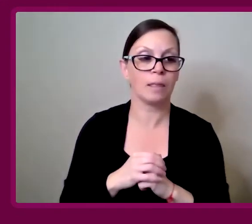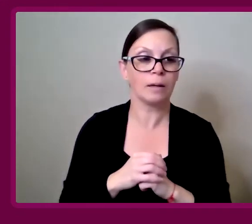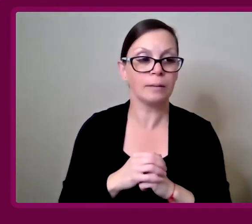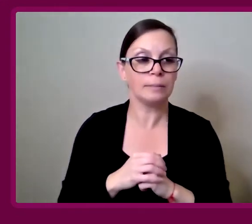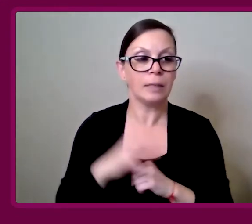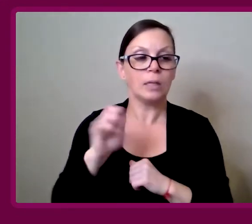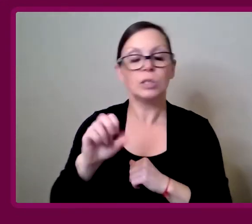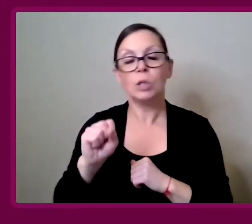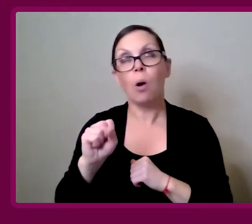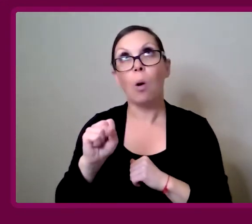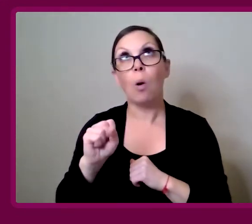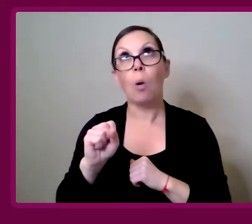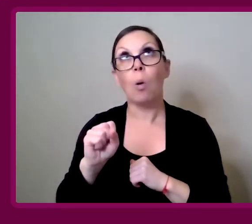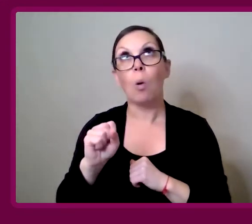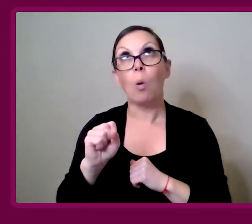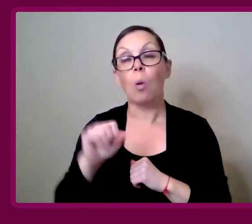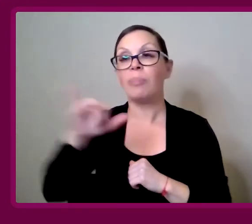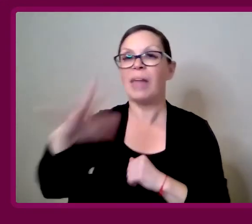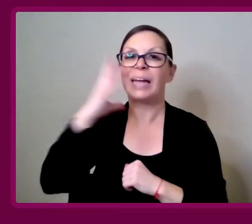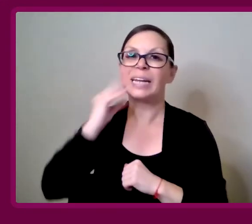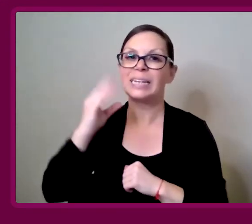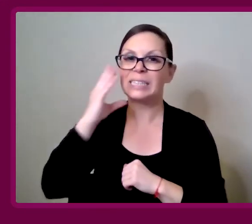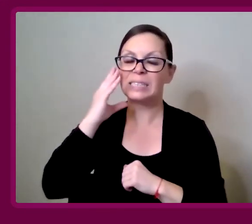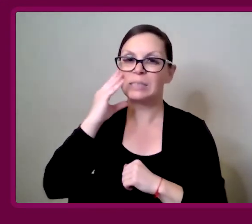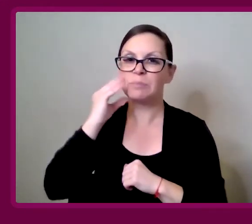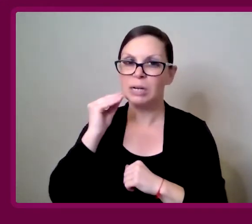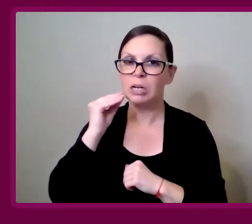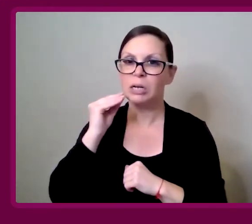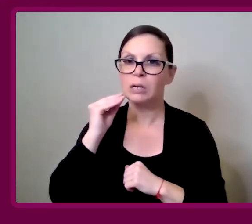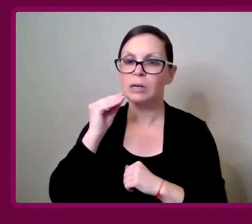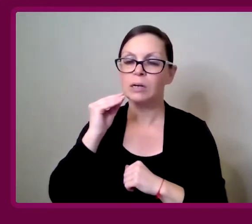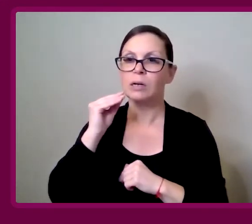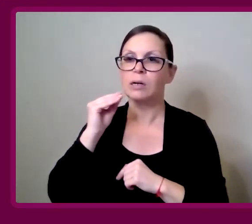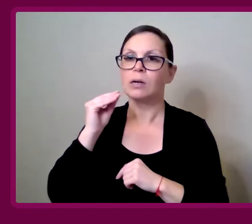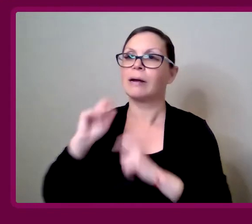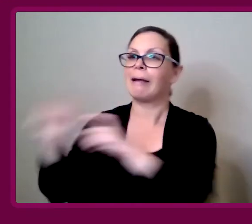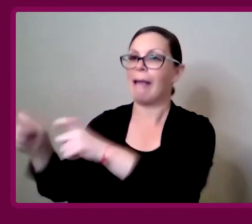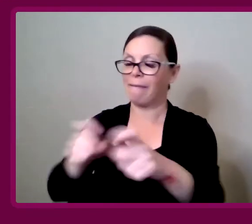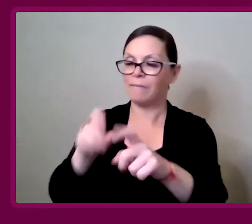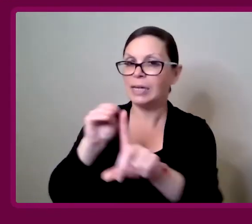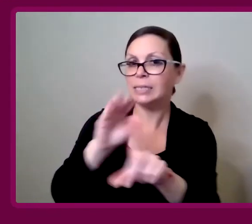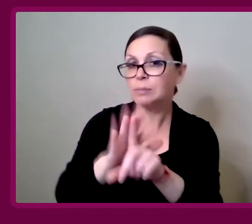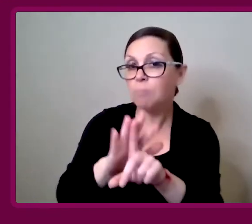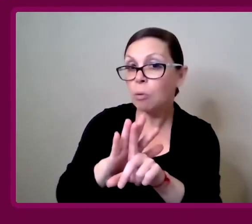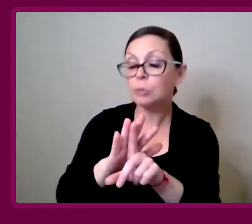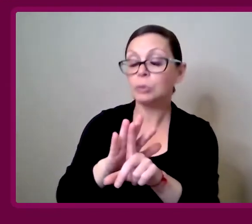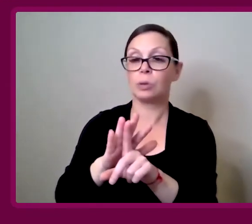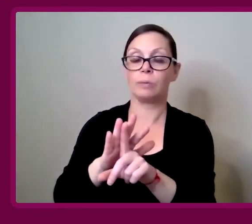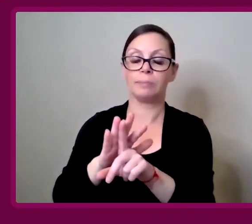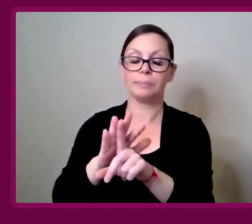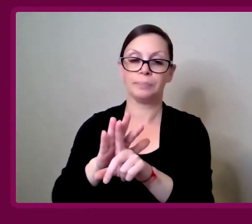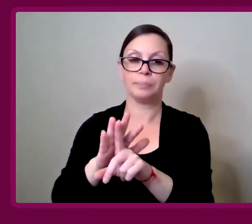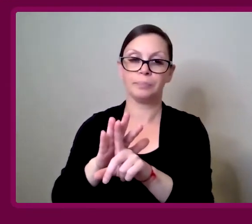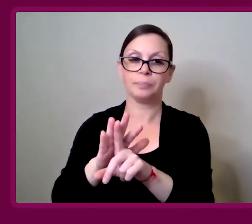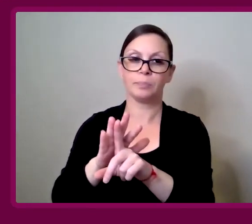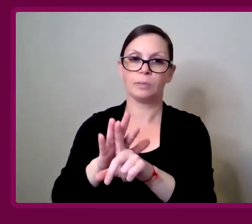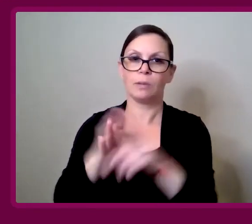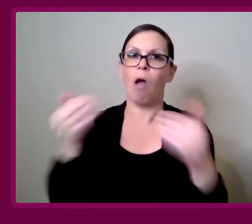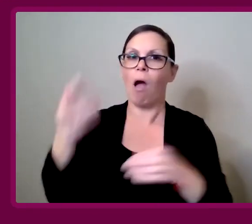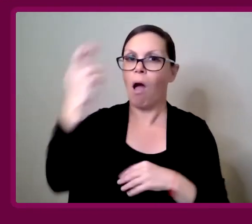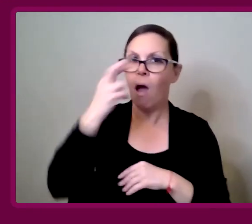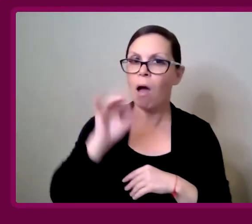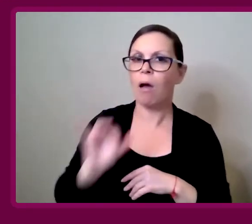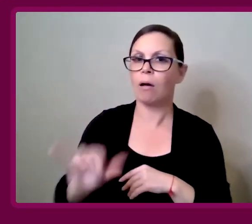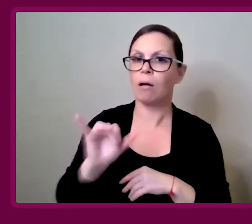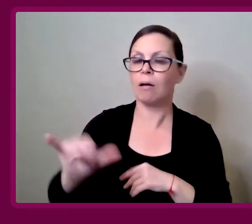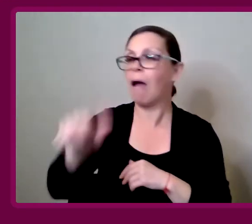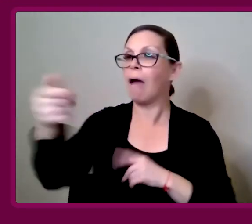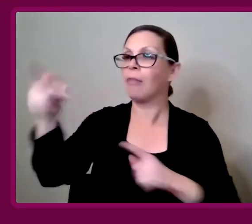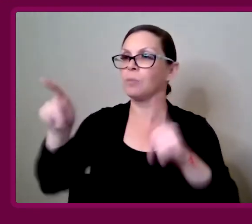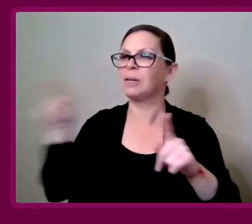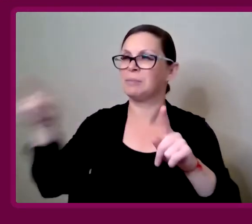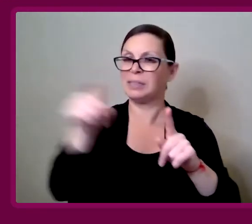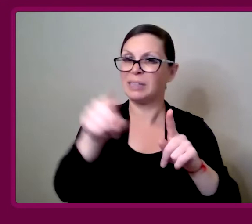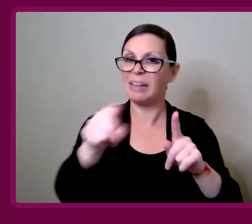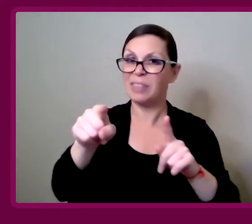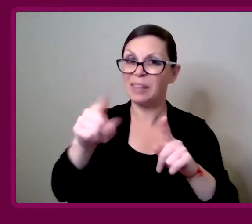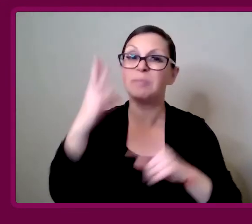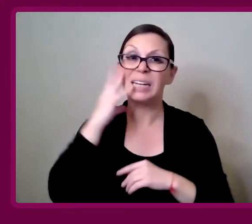It gave, I believe, quite a few people an exposure to realizing that other people have